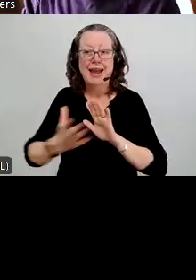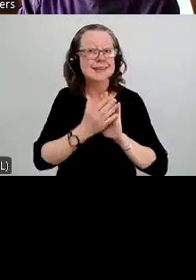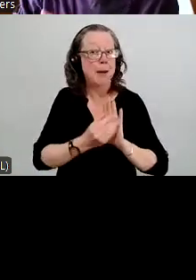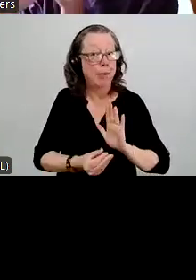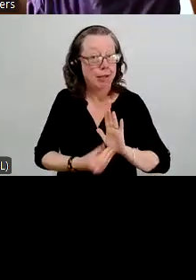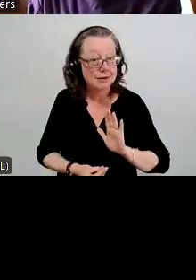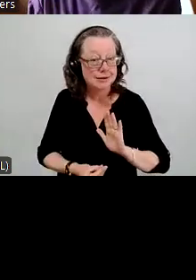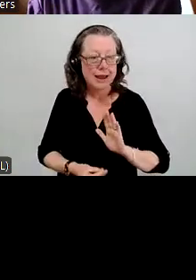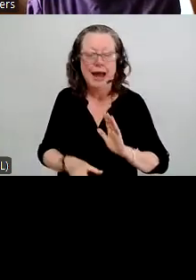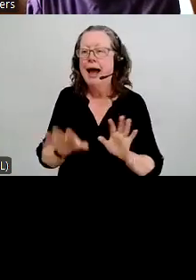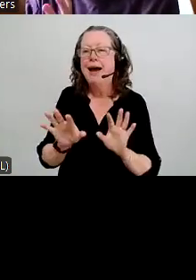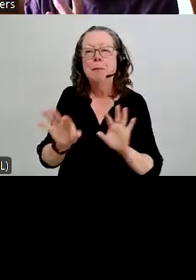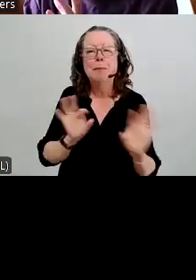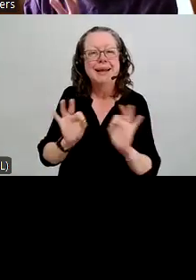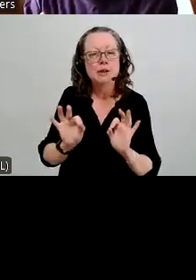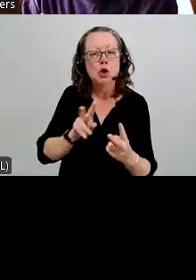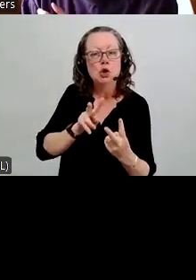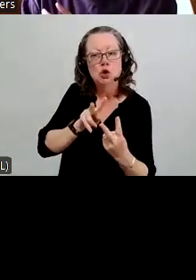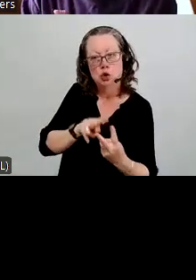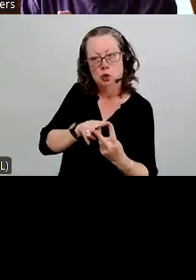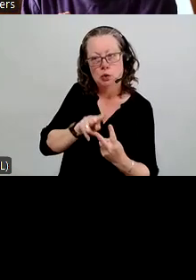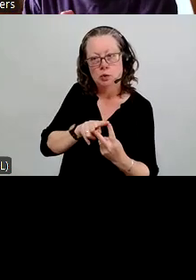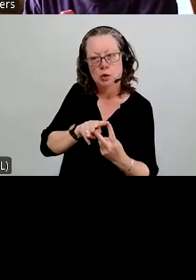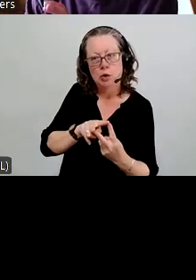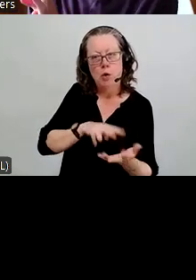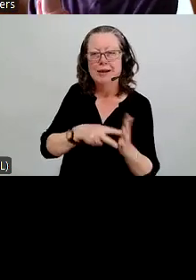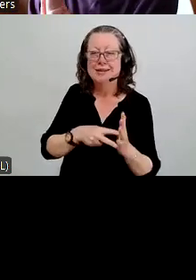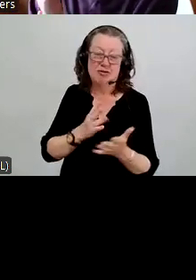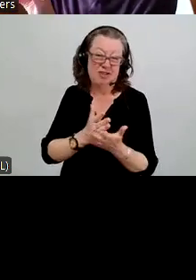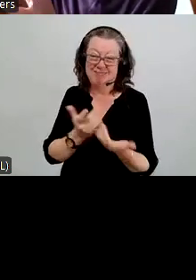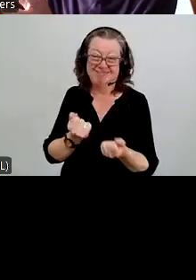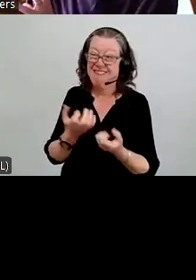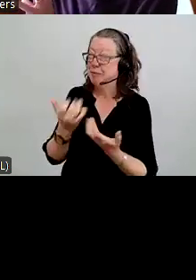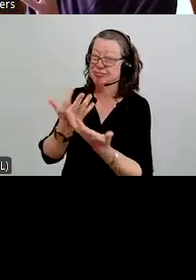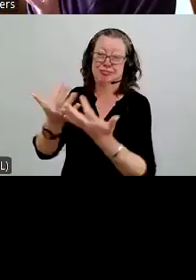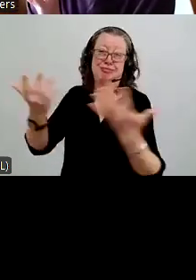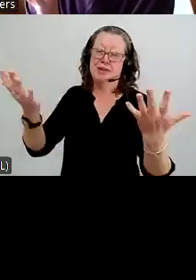There are loads out there doing this kind of stuff, but I just wanted to show you as a quick example